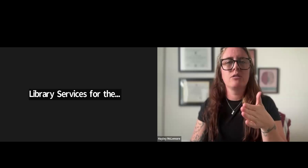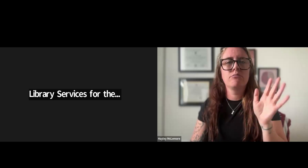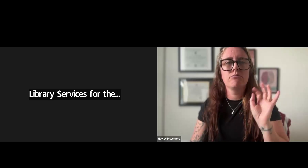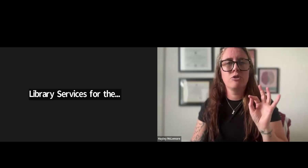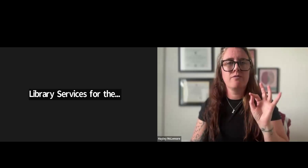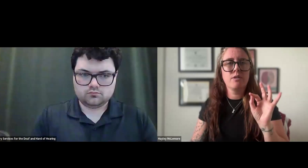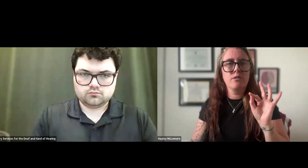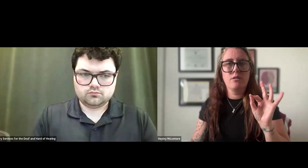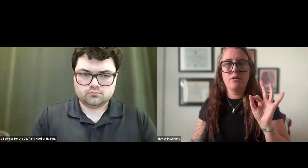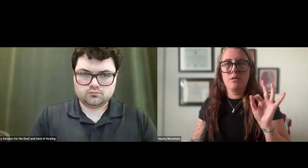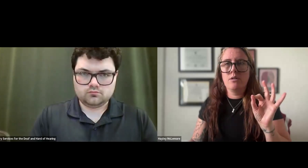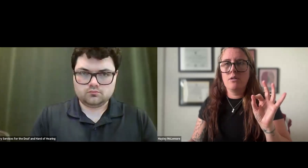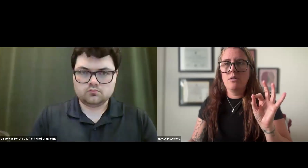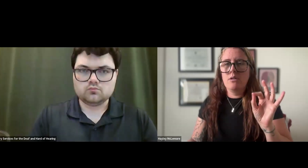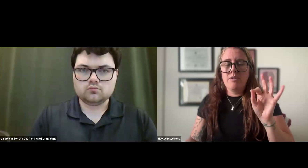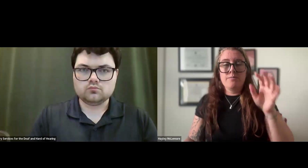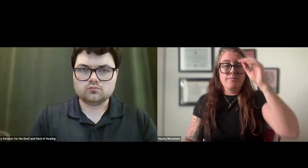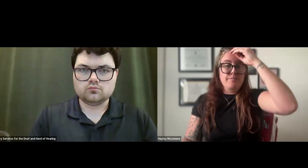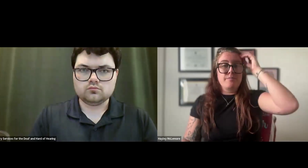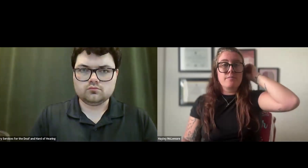Let me stop sharing my screen so we can see the audience.